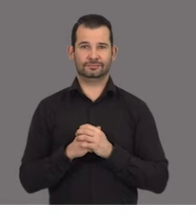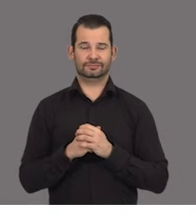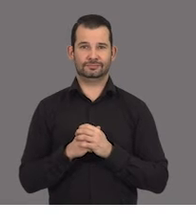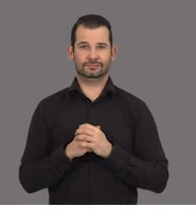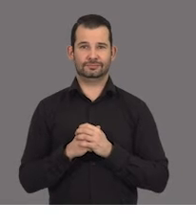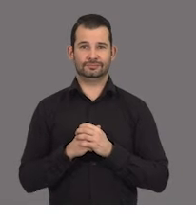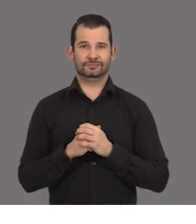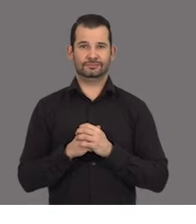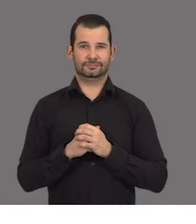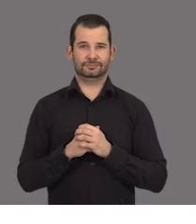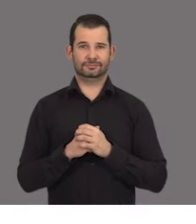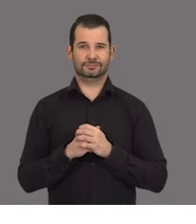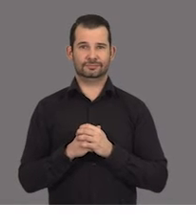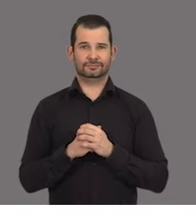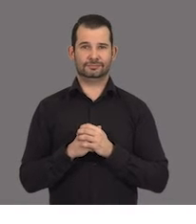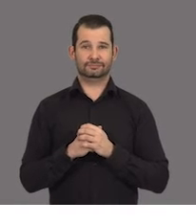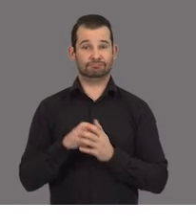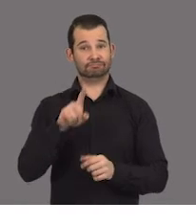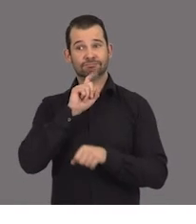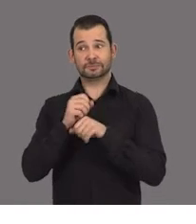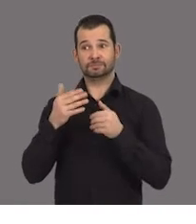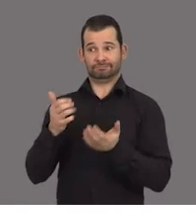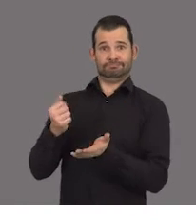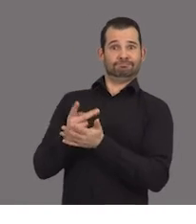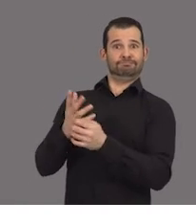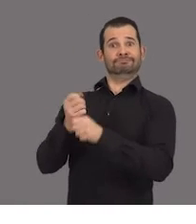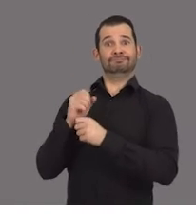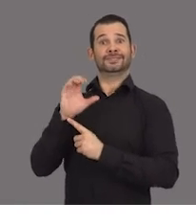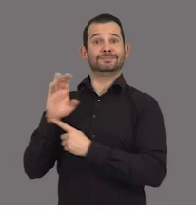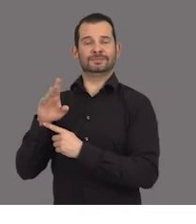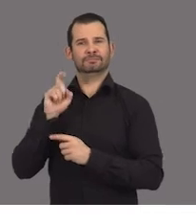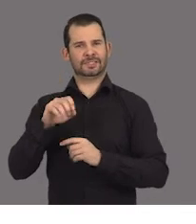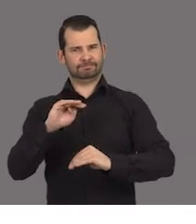To be eligible for the CCB, you must meet all of the following conditions: